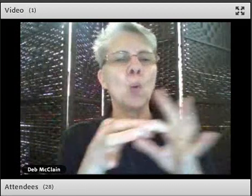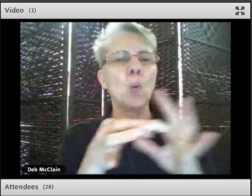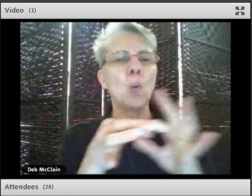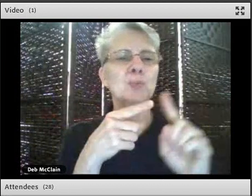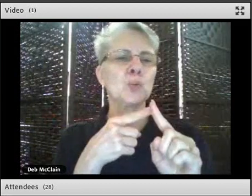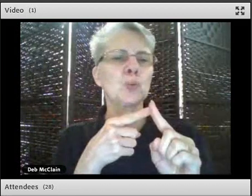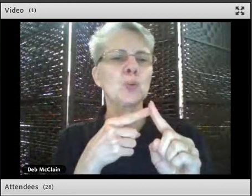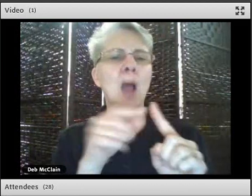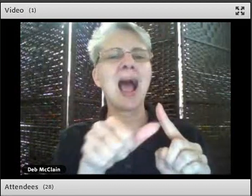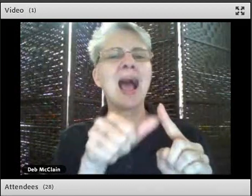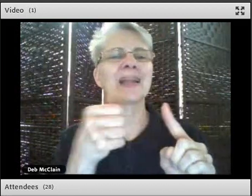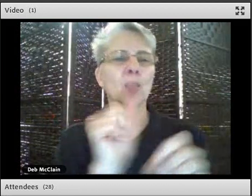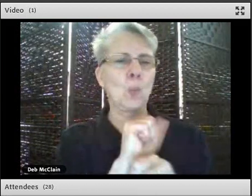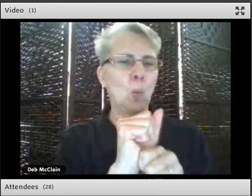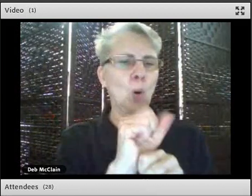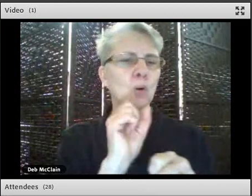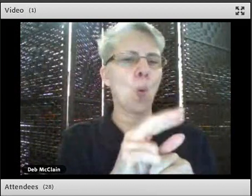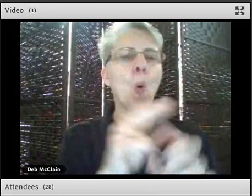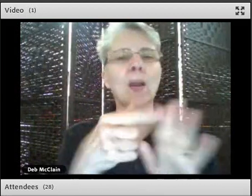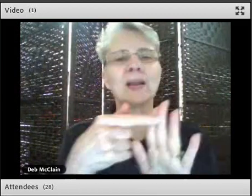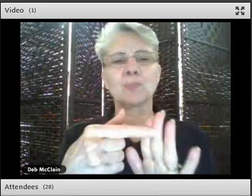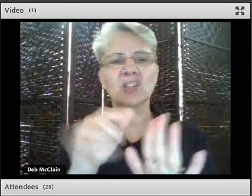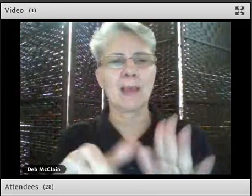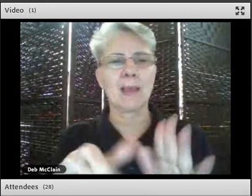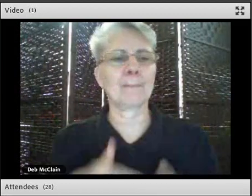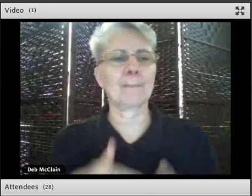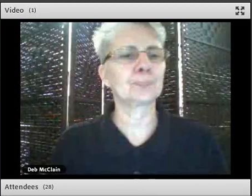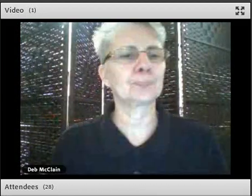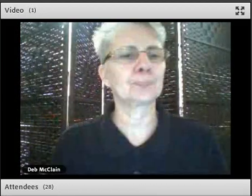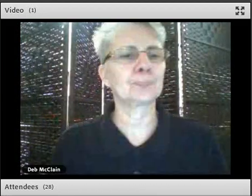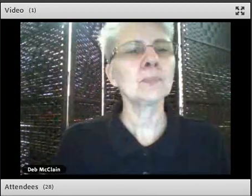And then, that particular guide also says